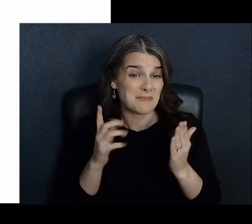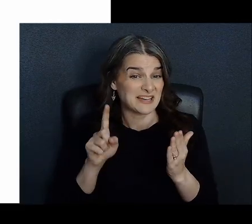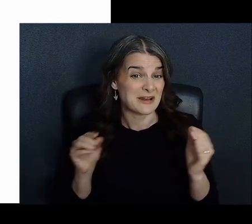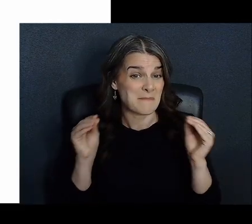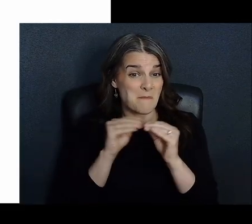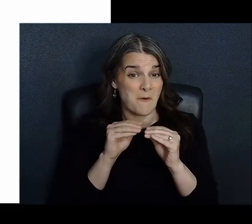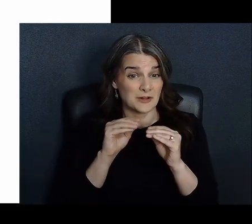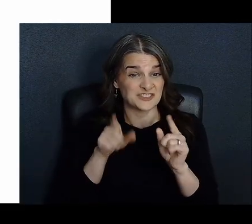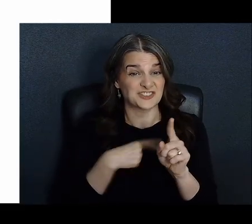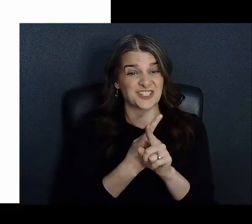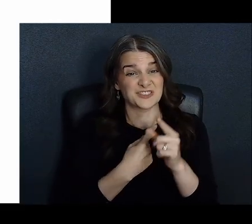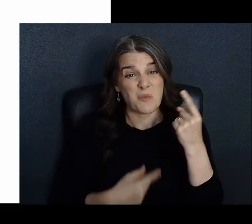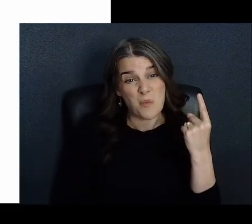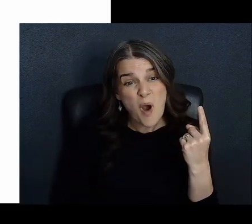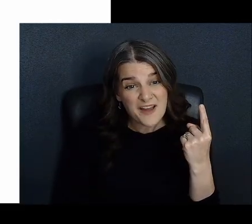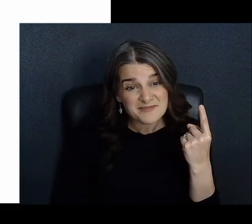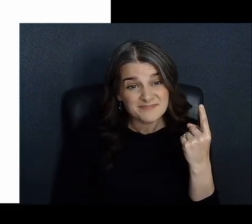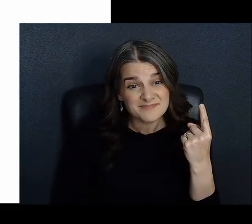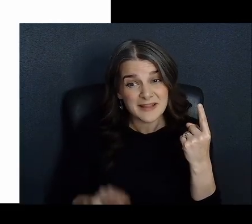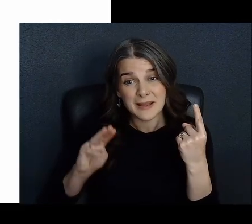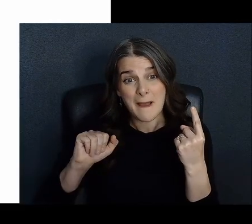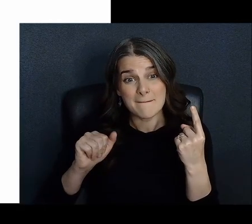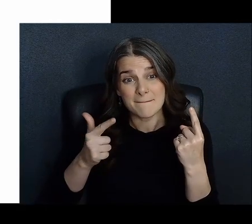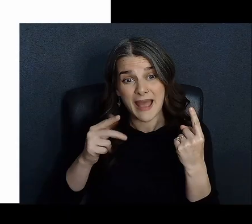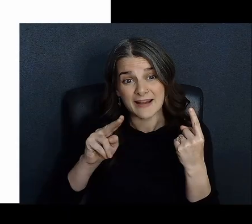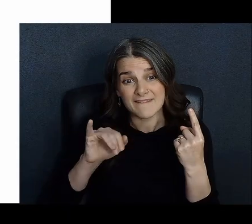For example, your medication bottles